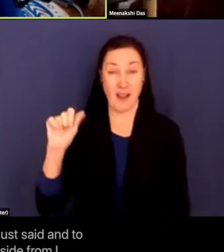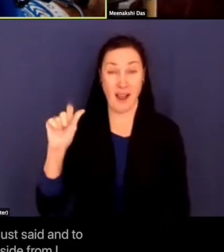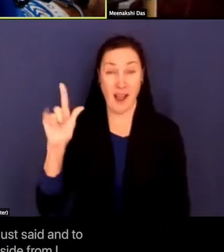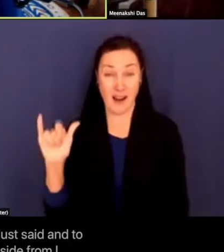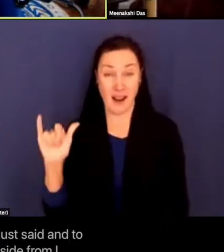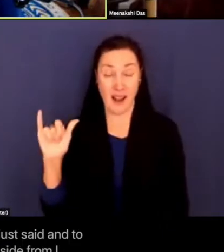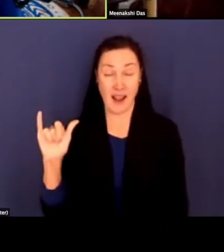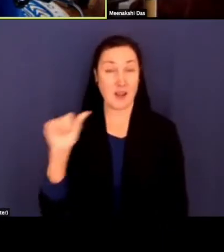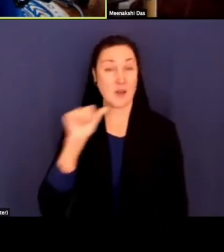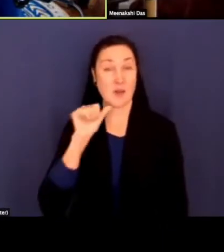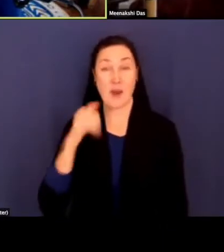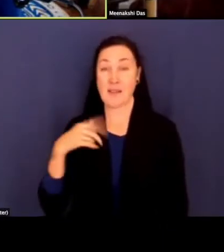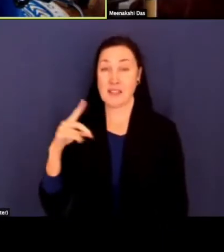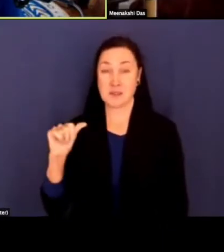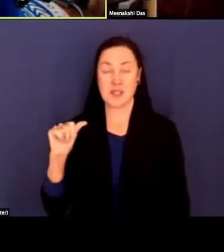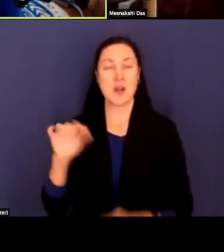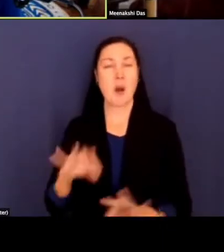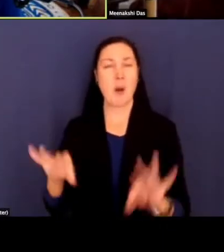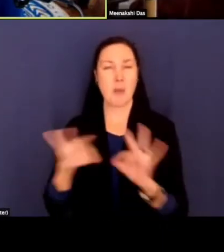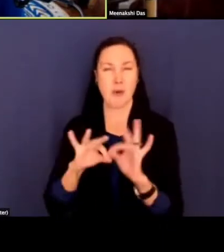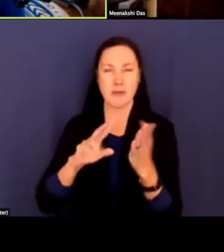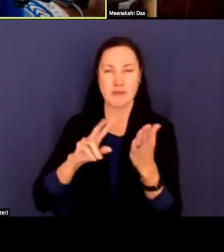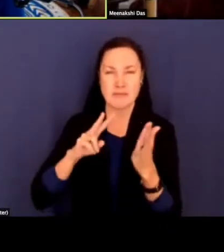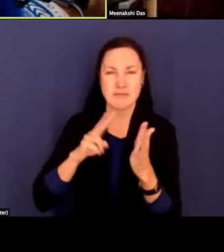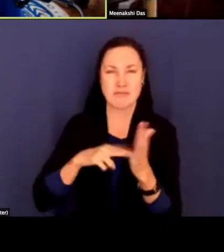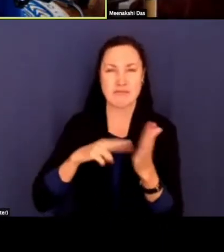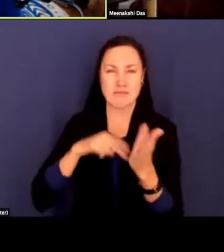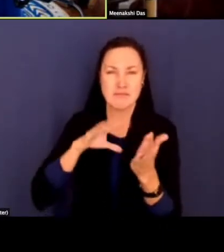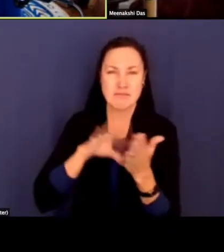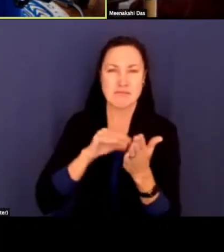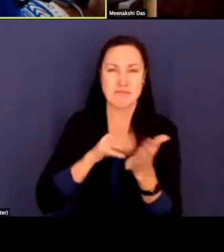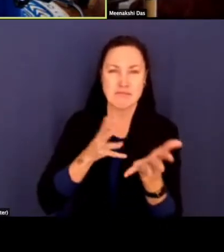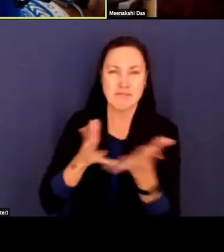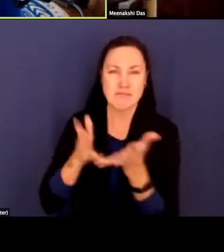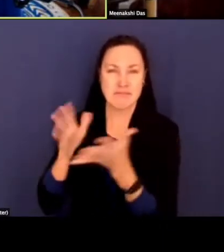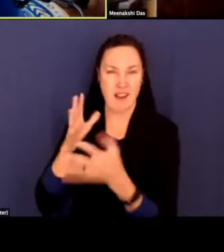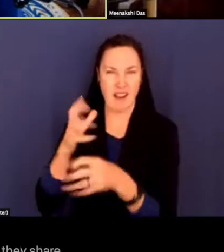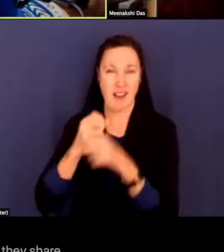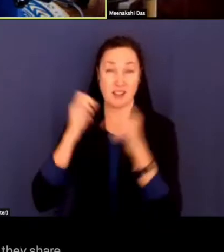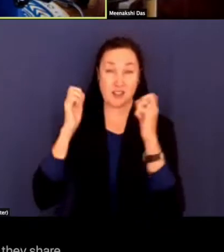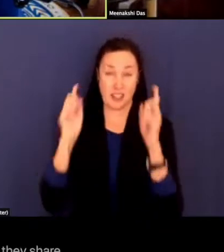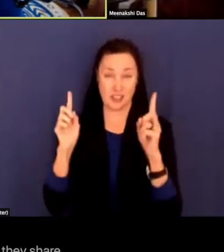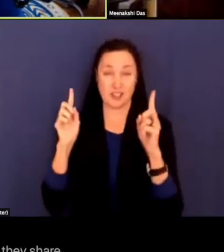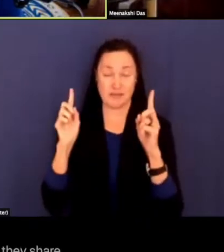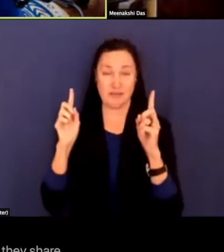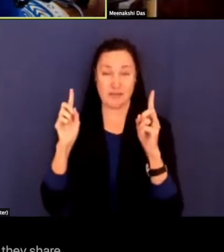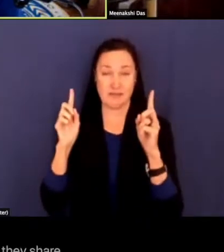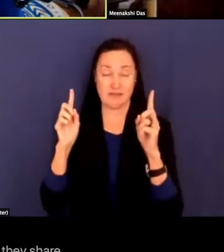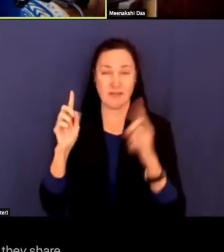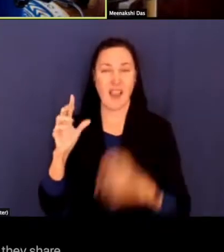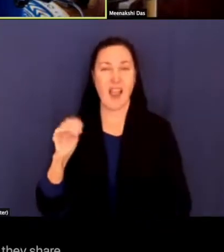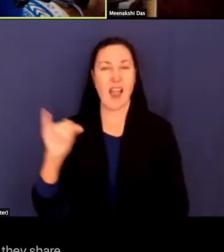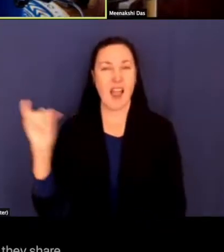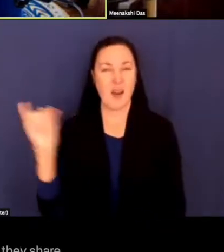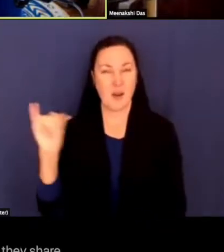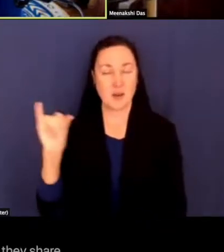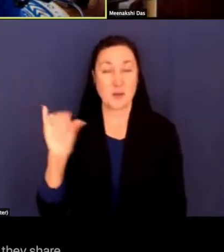My other request would be for people to examine their perceptions of things like what success